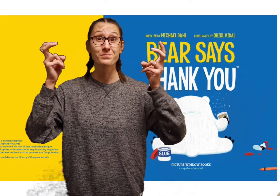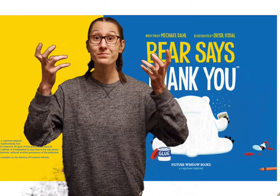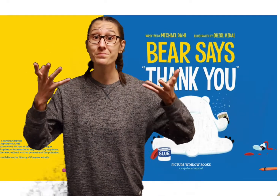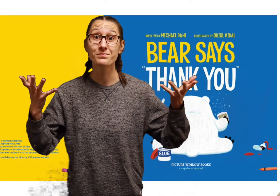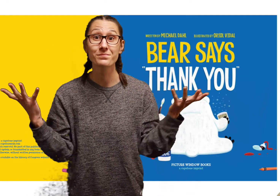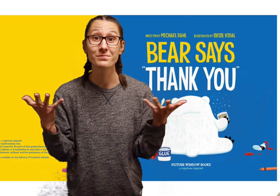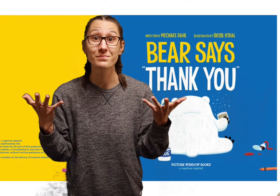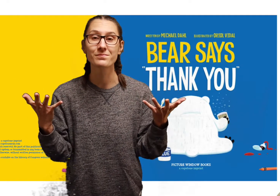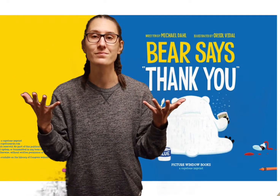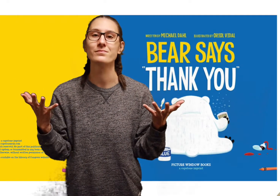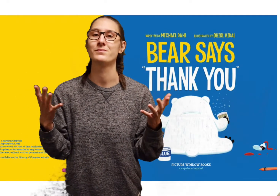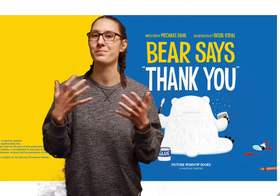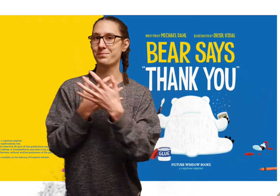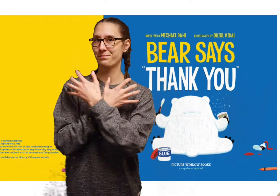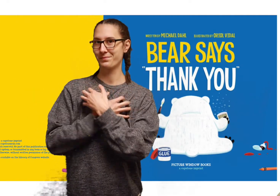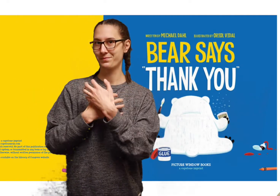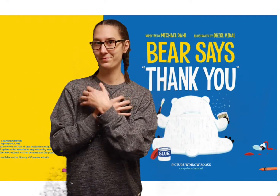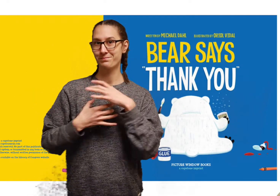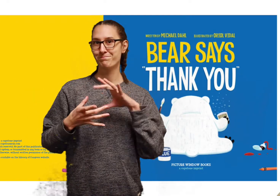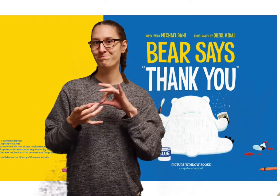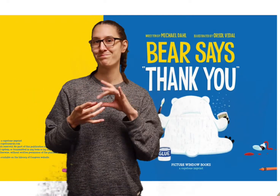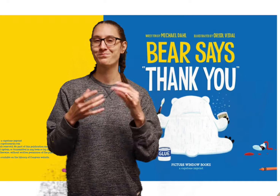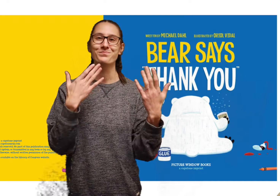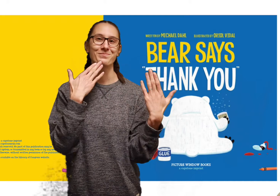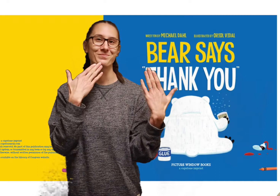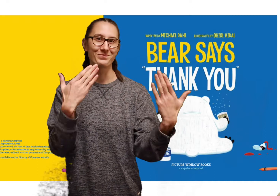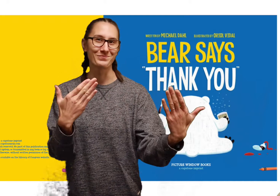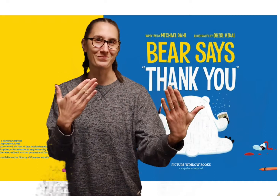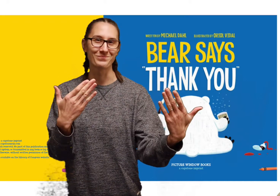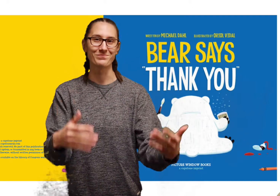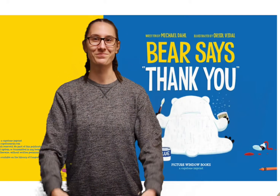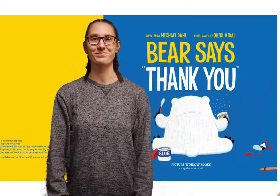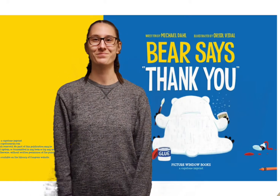"Bear Says Thank You"